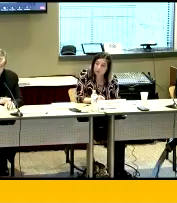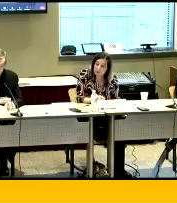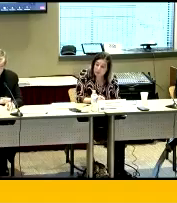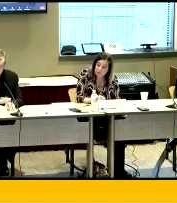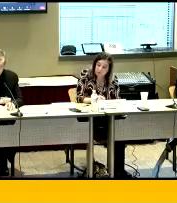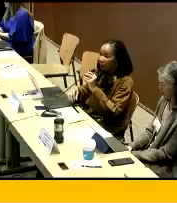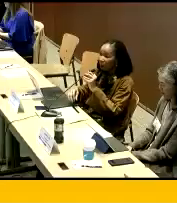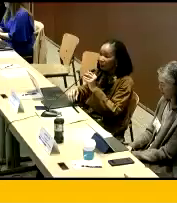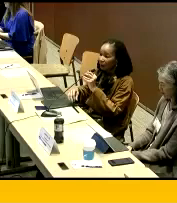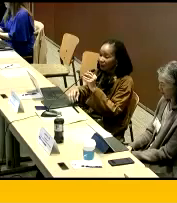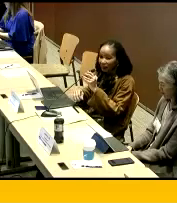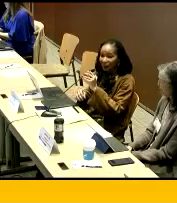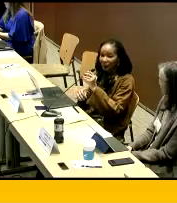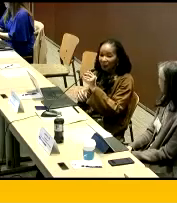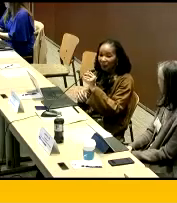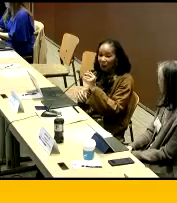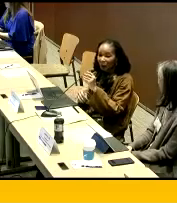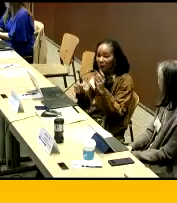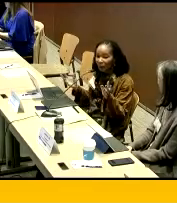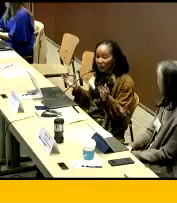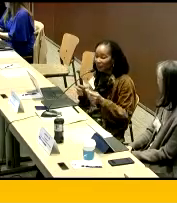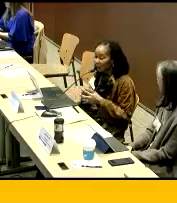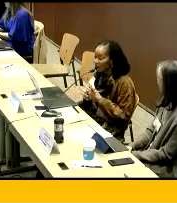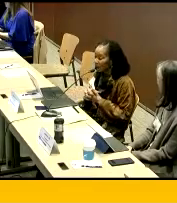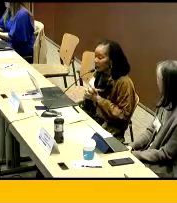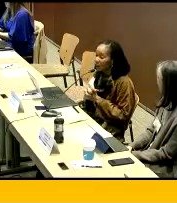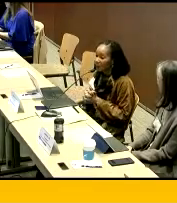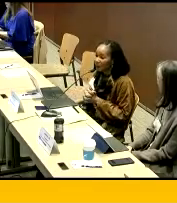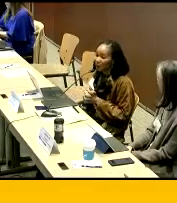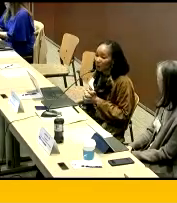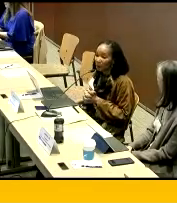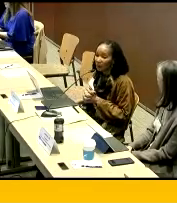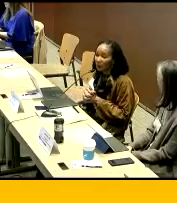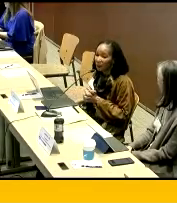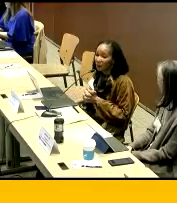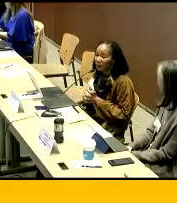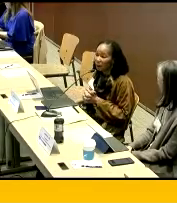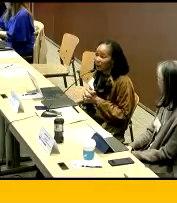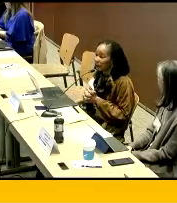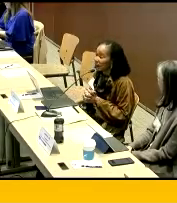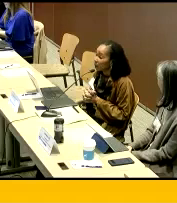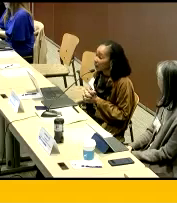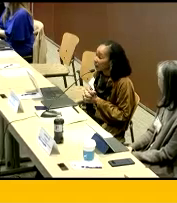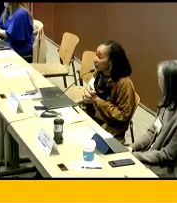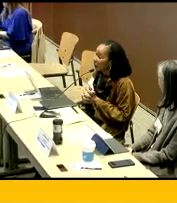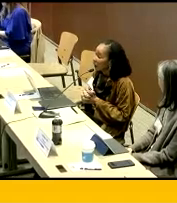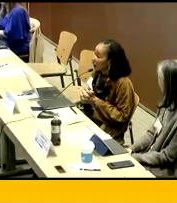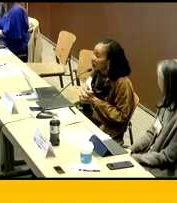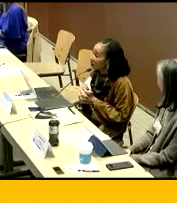So, no conflicts, to start with. And first of all, it's wonderful to be here and wonderful to be with everybody.